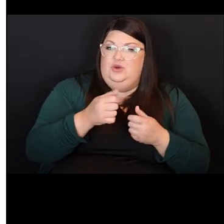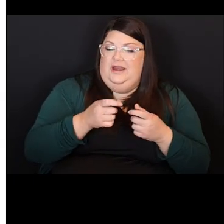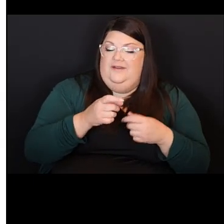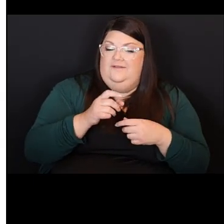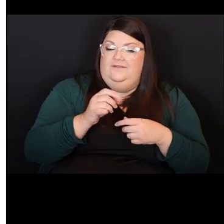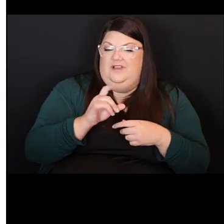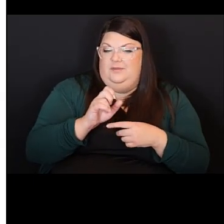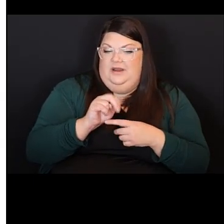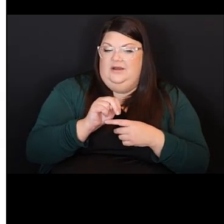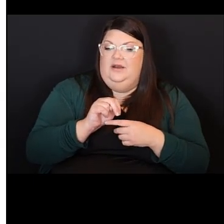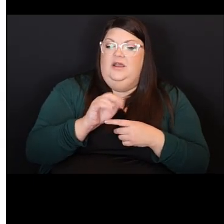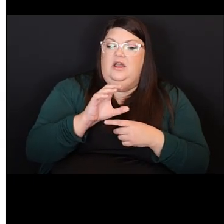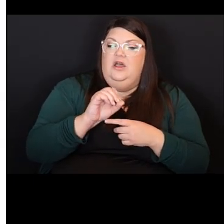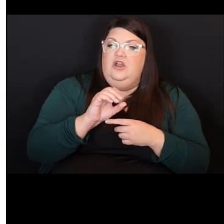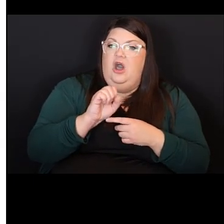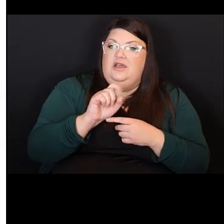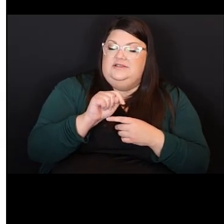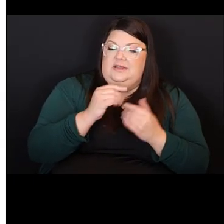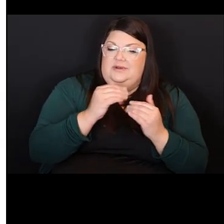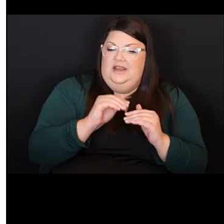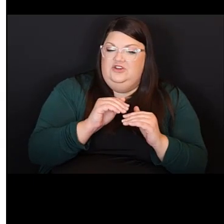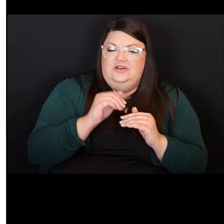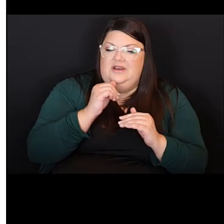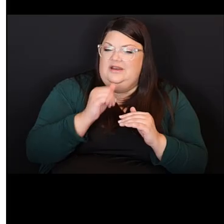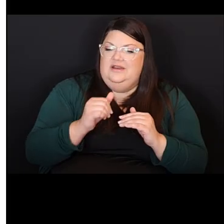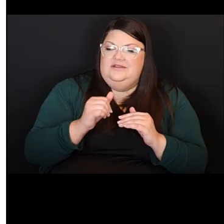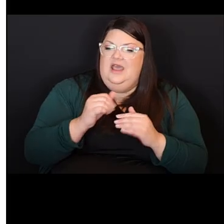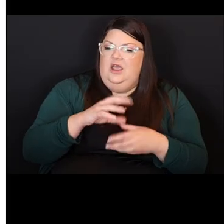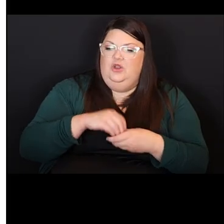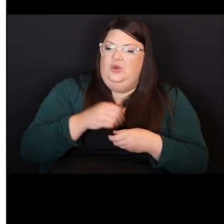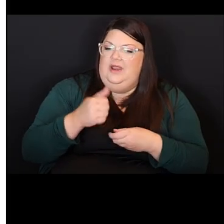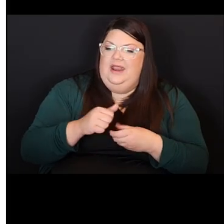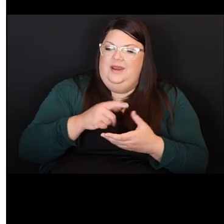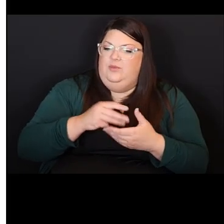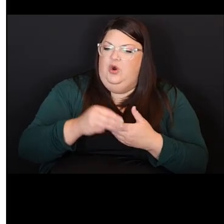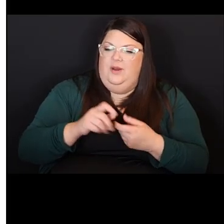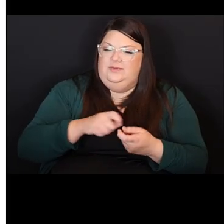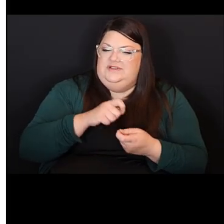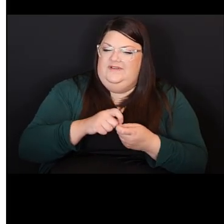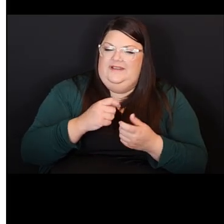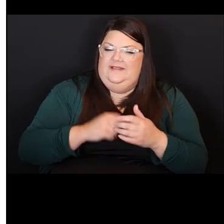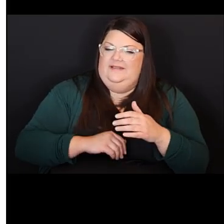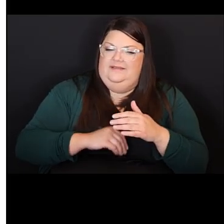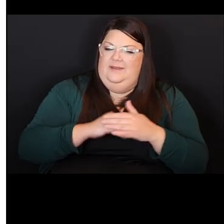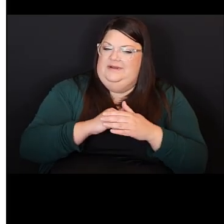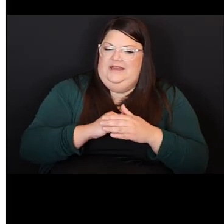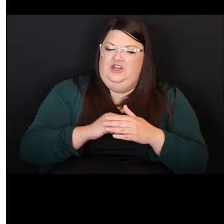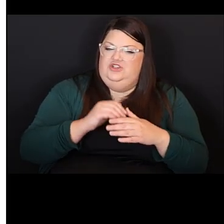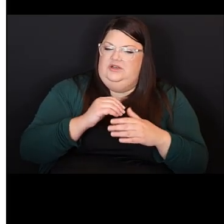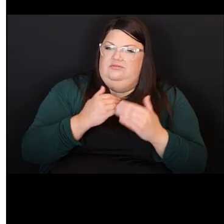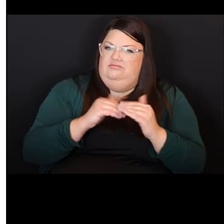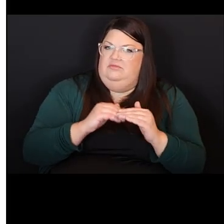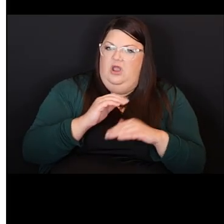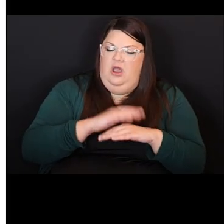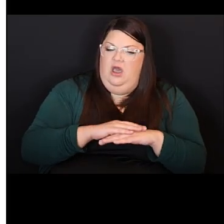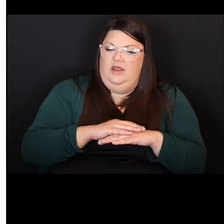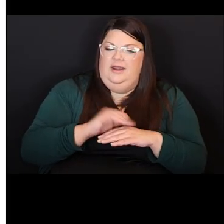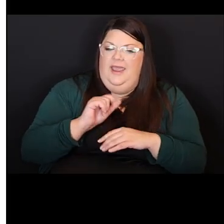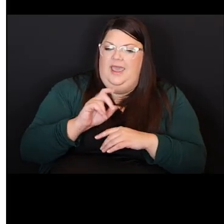does not include any program-specific limitation on administrative expenses. All administrative